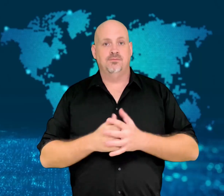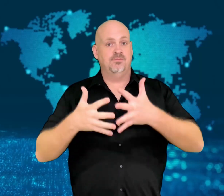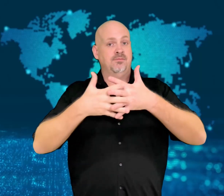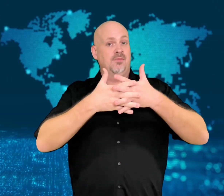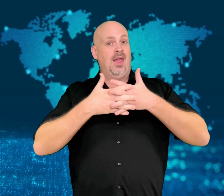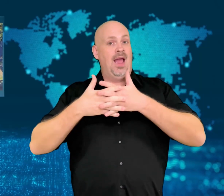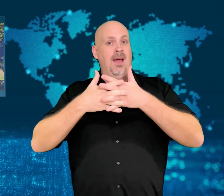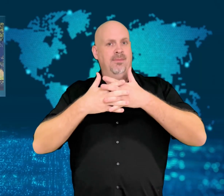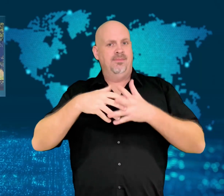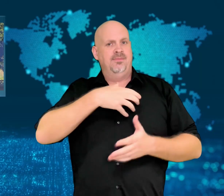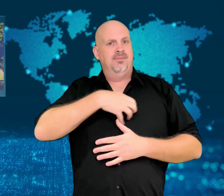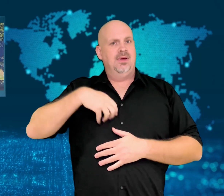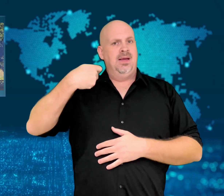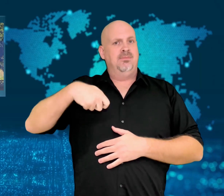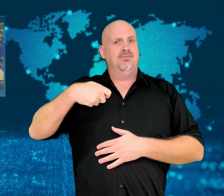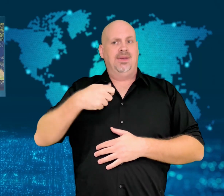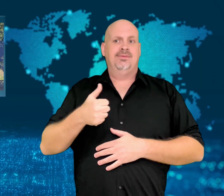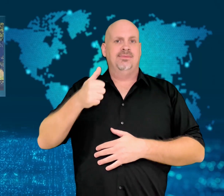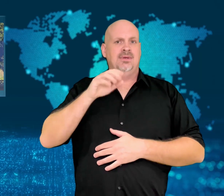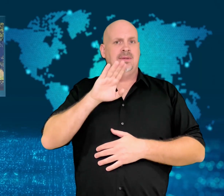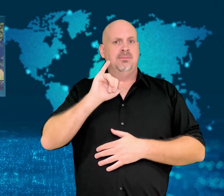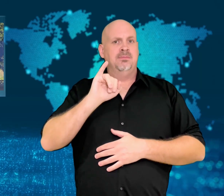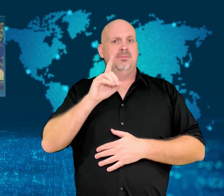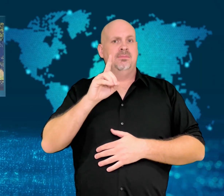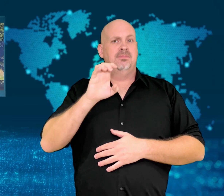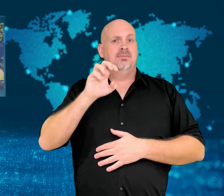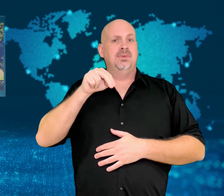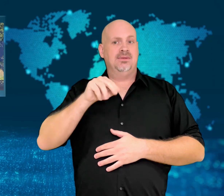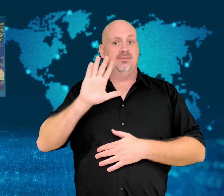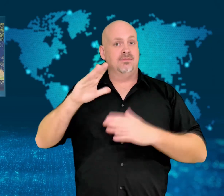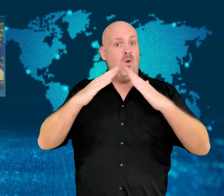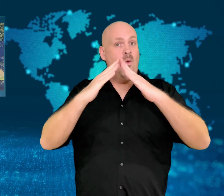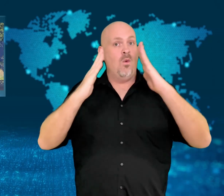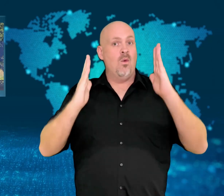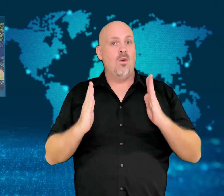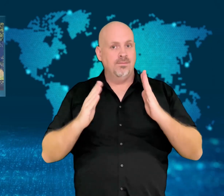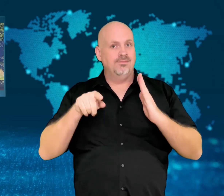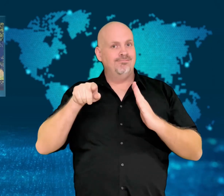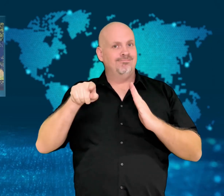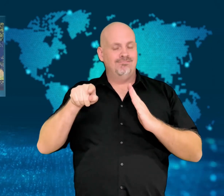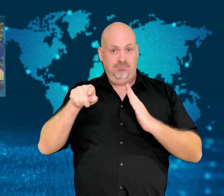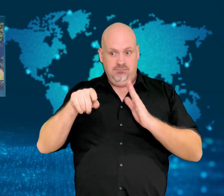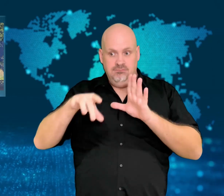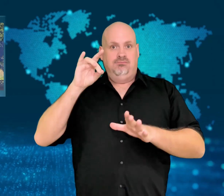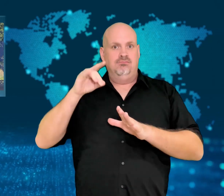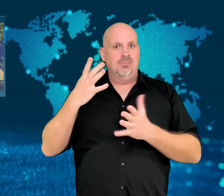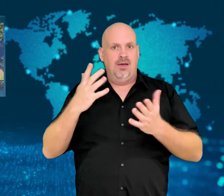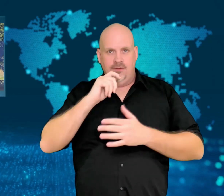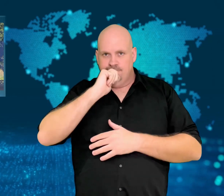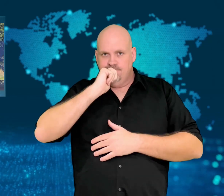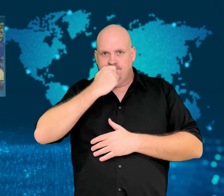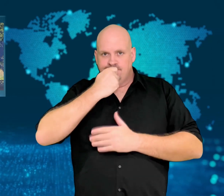[GAVIN]: More classified documents have been found in US President Biden's home.